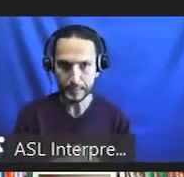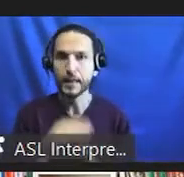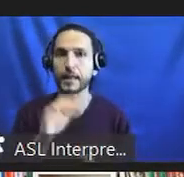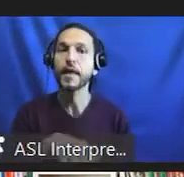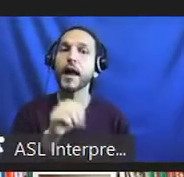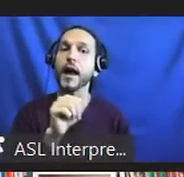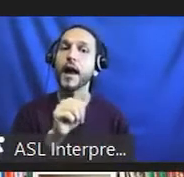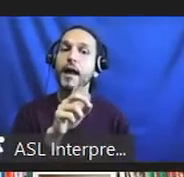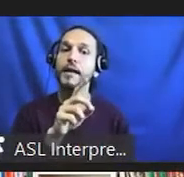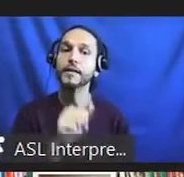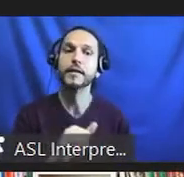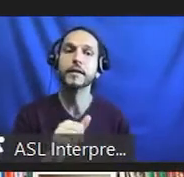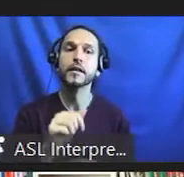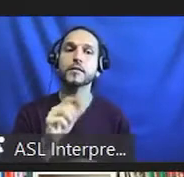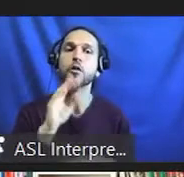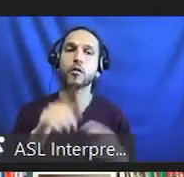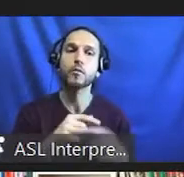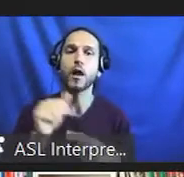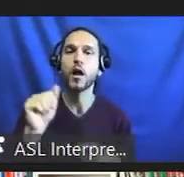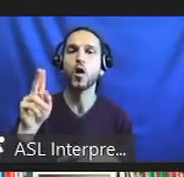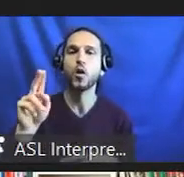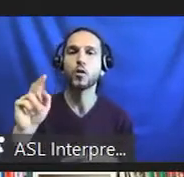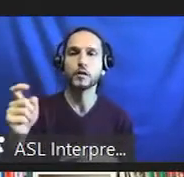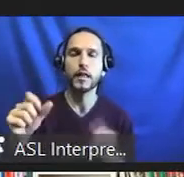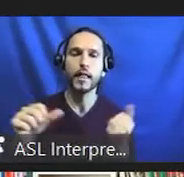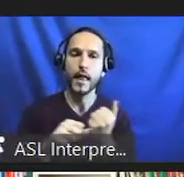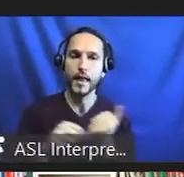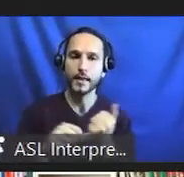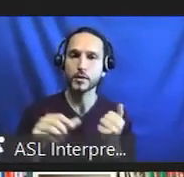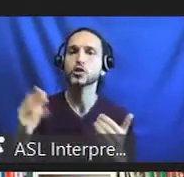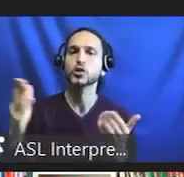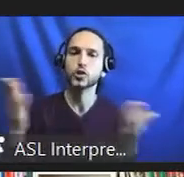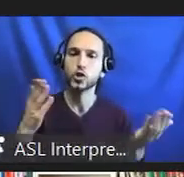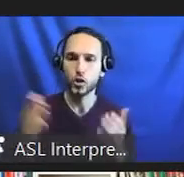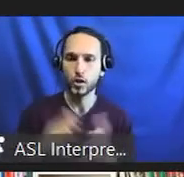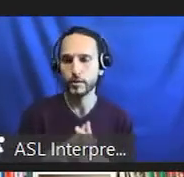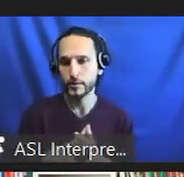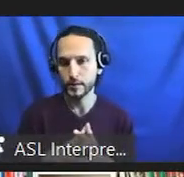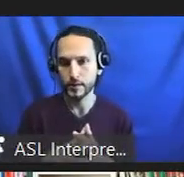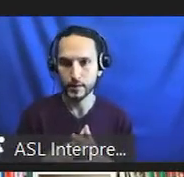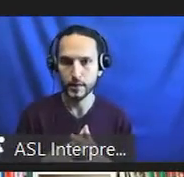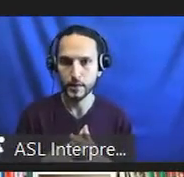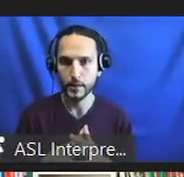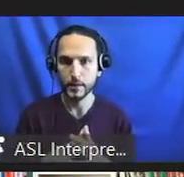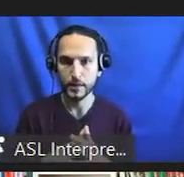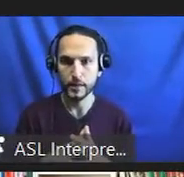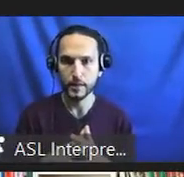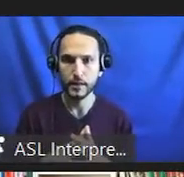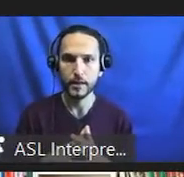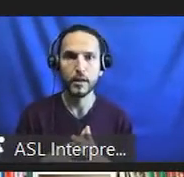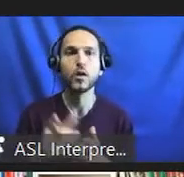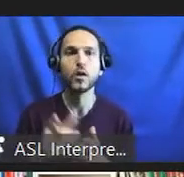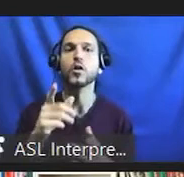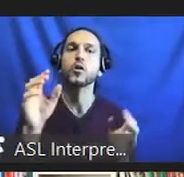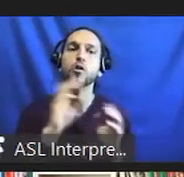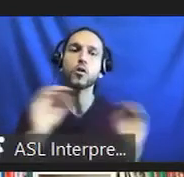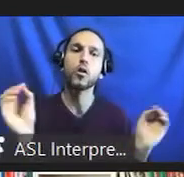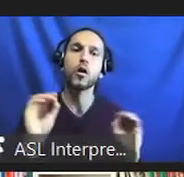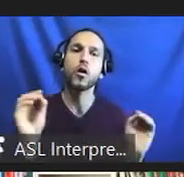So when the ADA talks about auxiliary aids and services, the basic rule, really common sense, no individual with a disability can